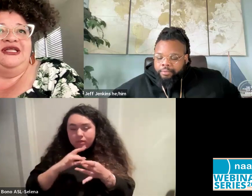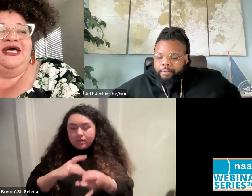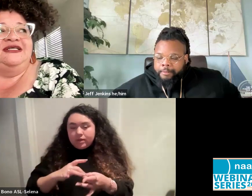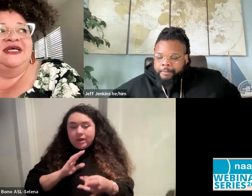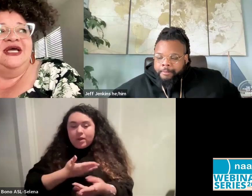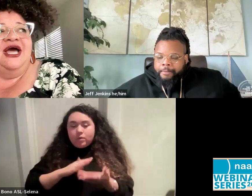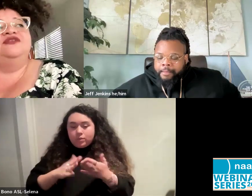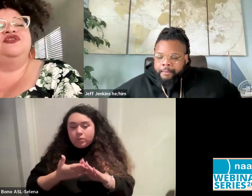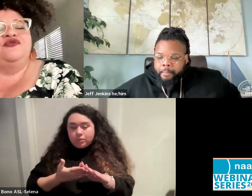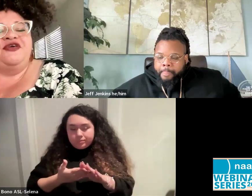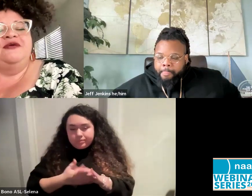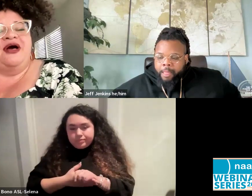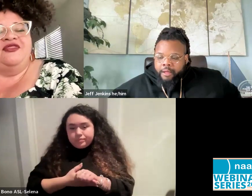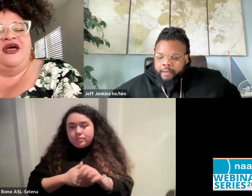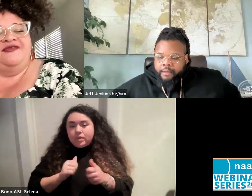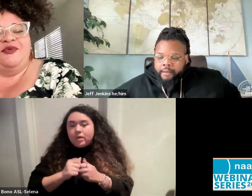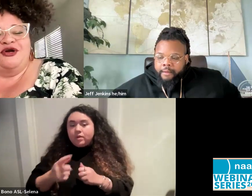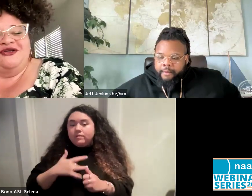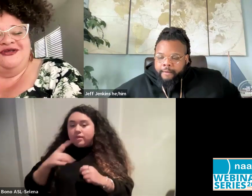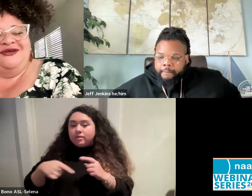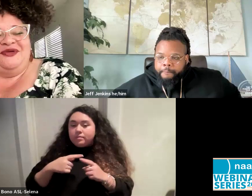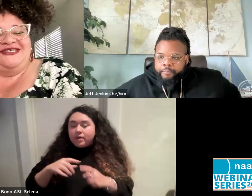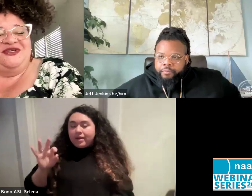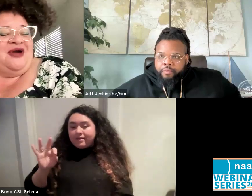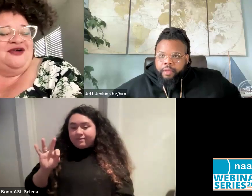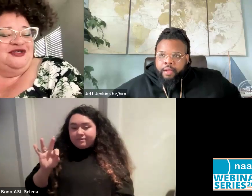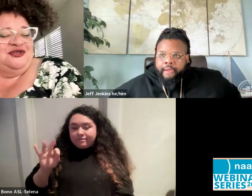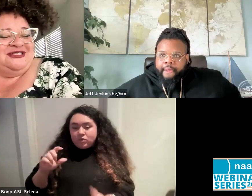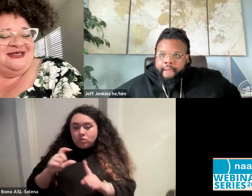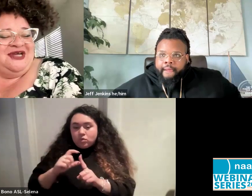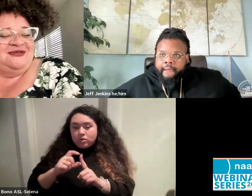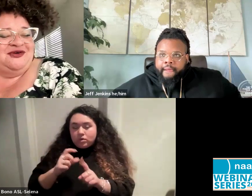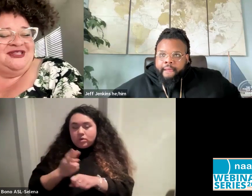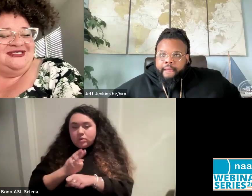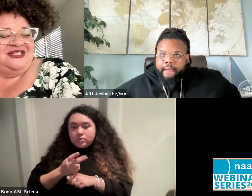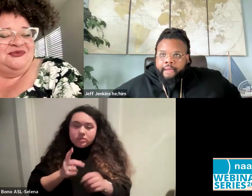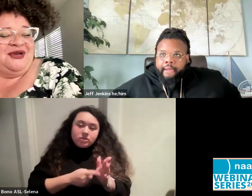and that is, how do you feel about the S-word? Because you I've heard you use it sometimes during this session, but